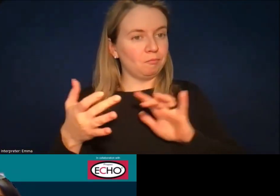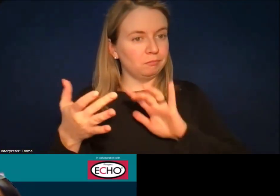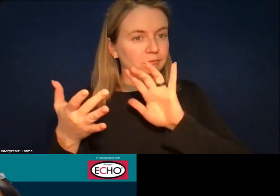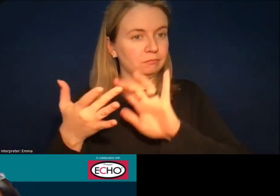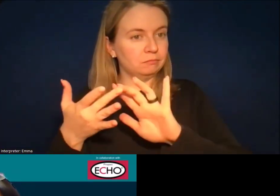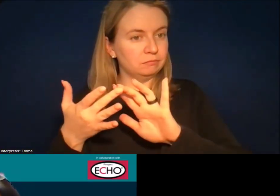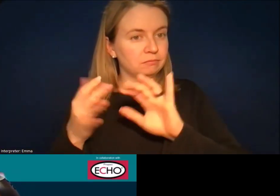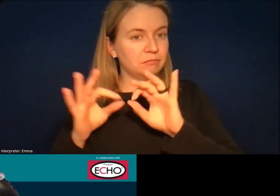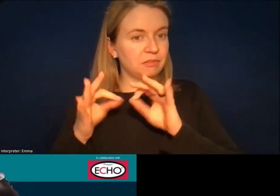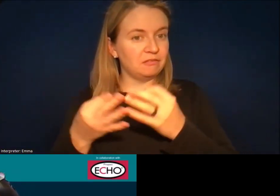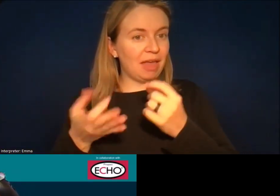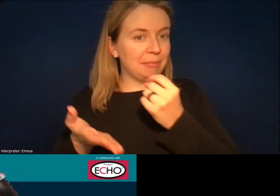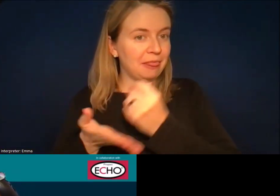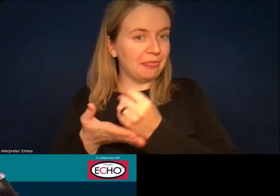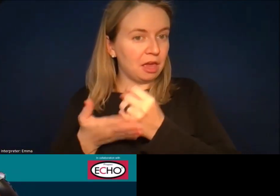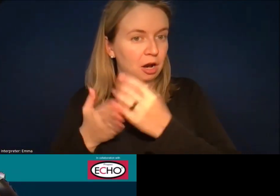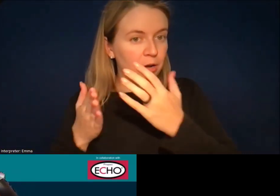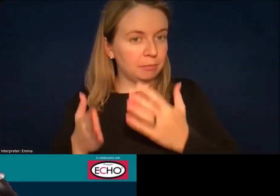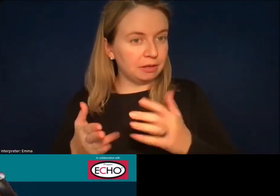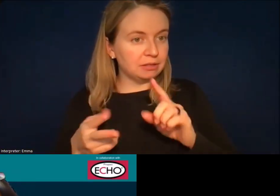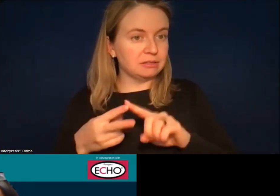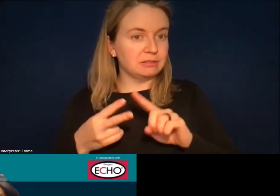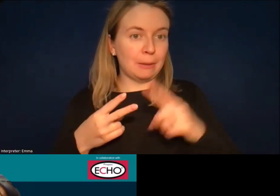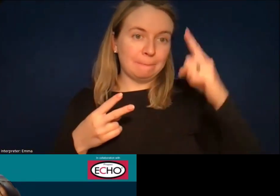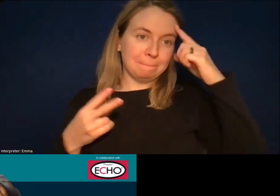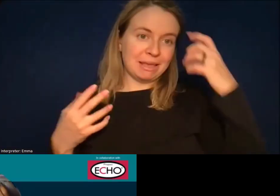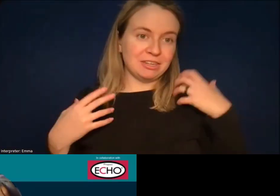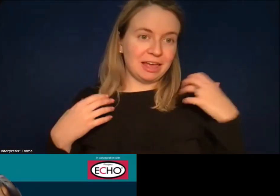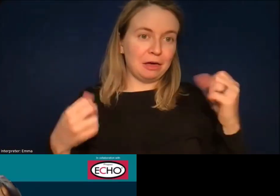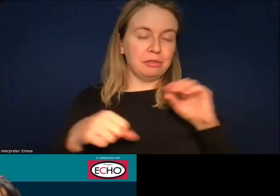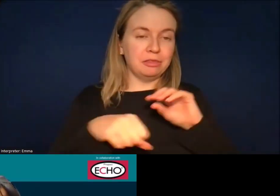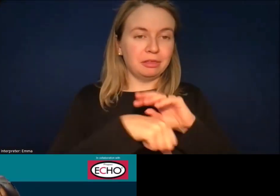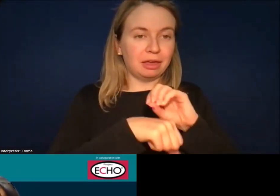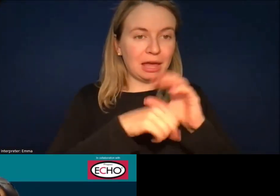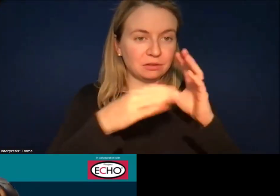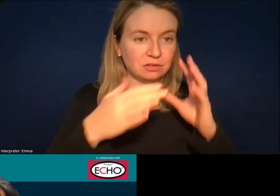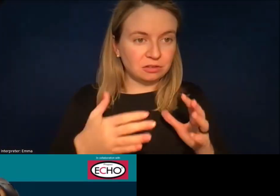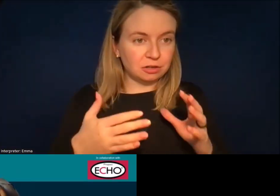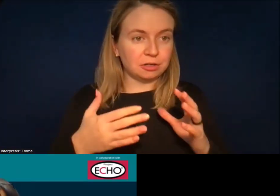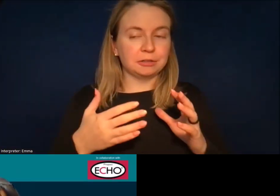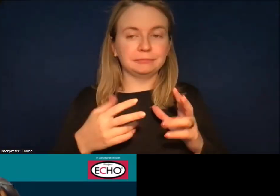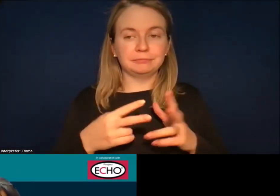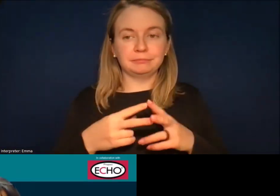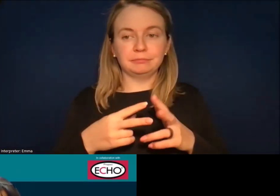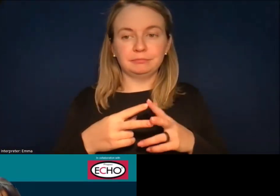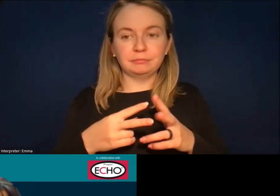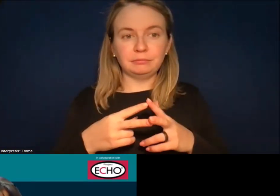family therapists, mental health counselors, especially programs